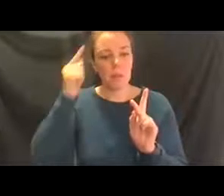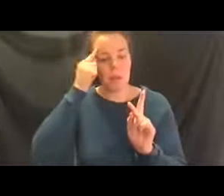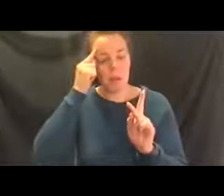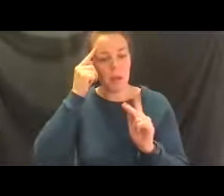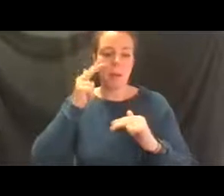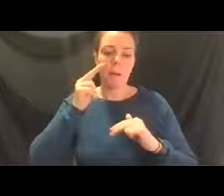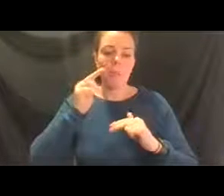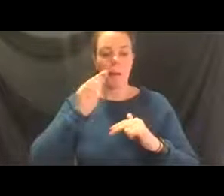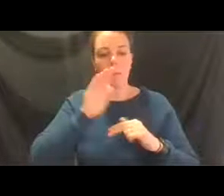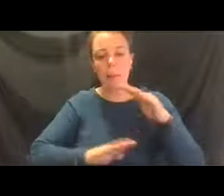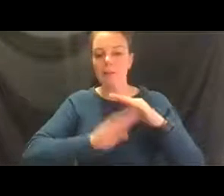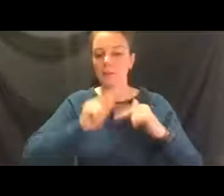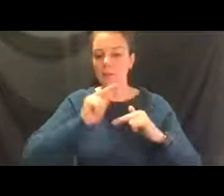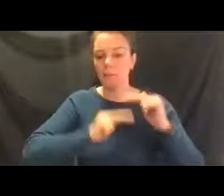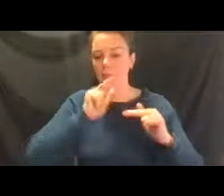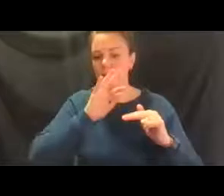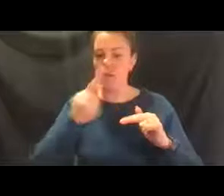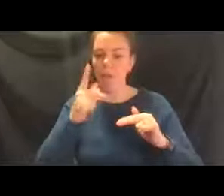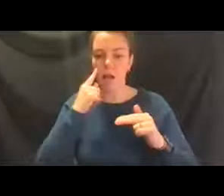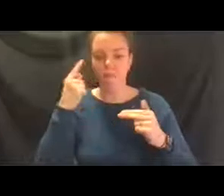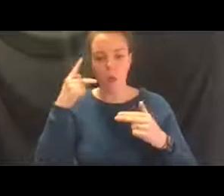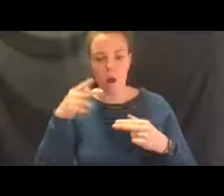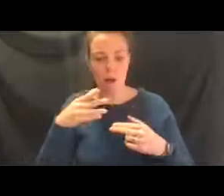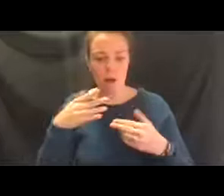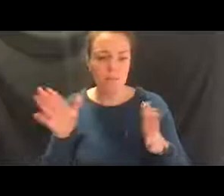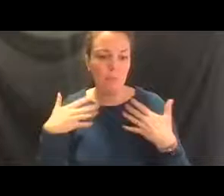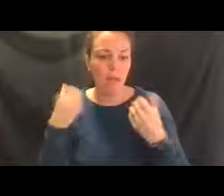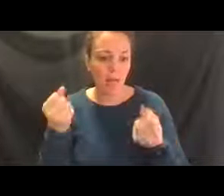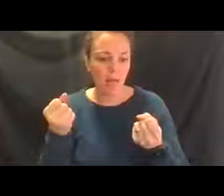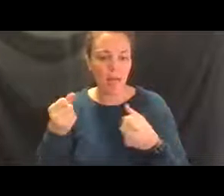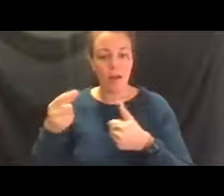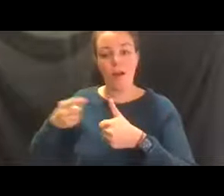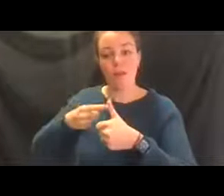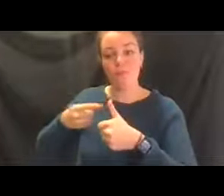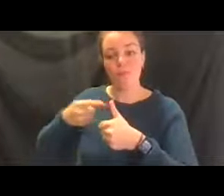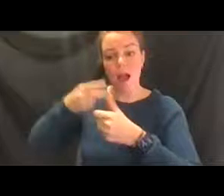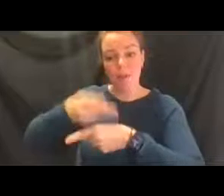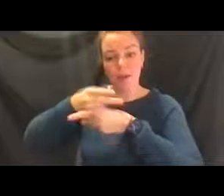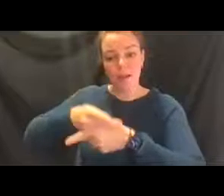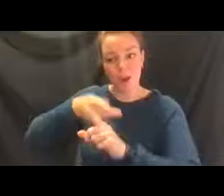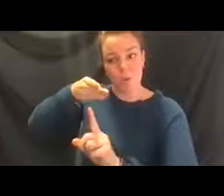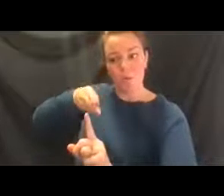public health. Primary care is seen as a logical location for local public health activities